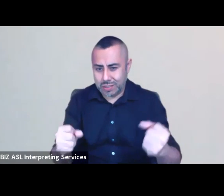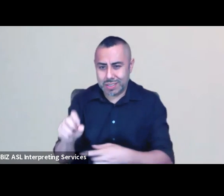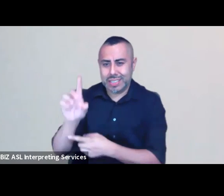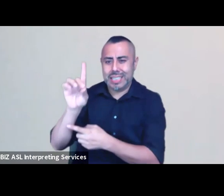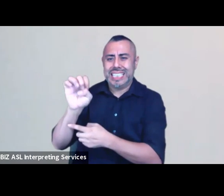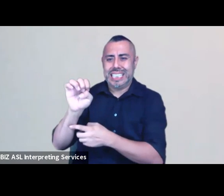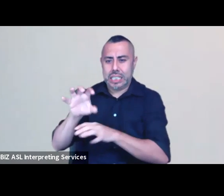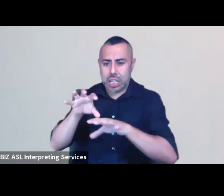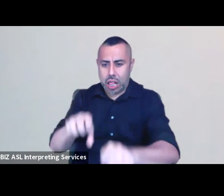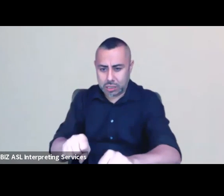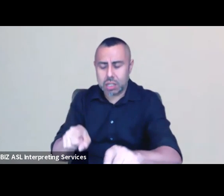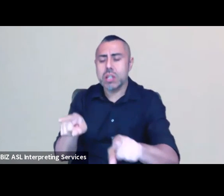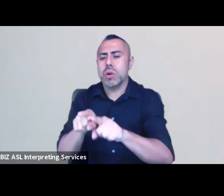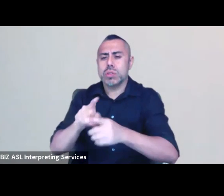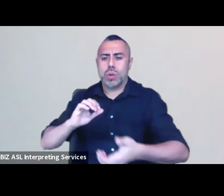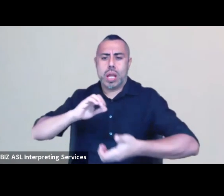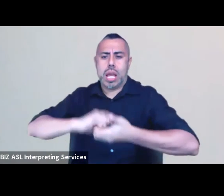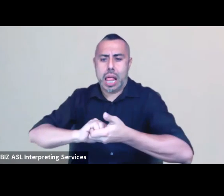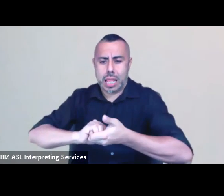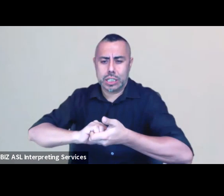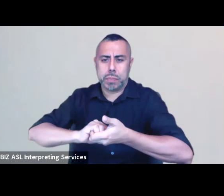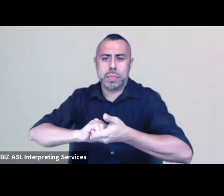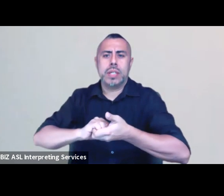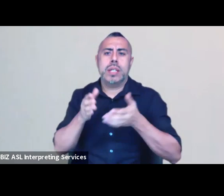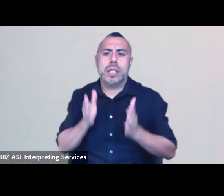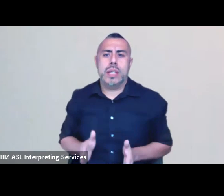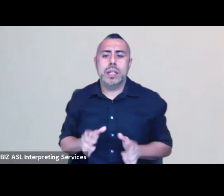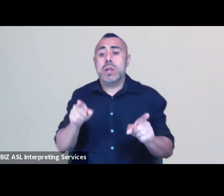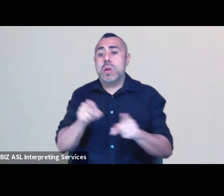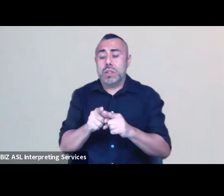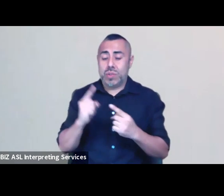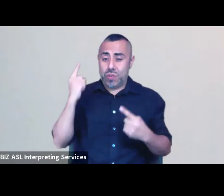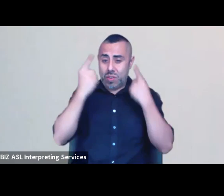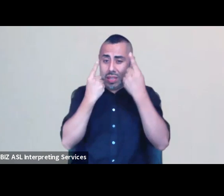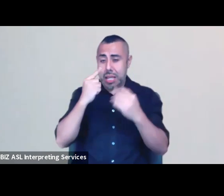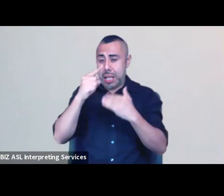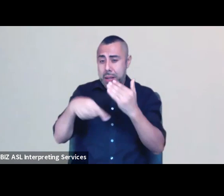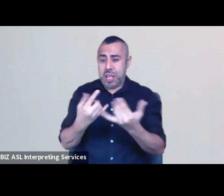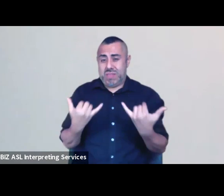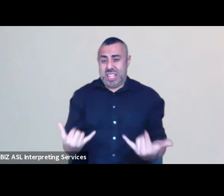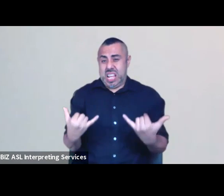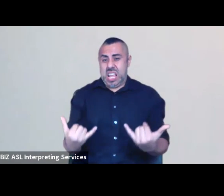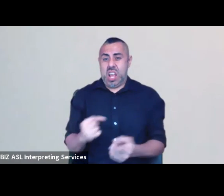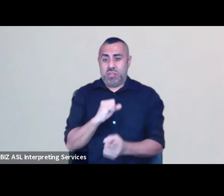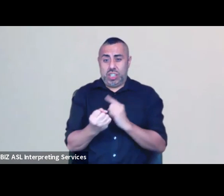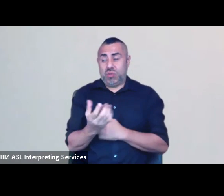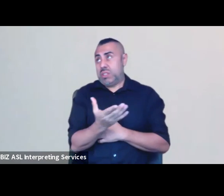and I think also thinking about our situation right now, as well, what we're talking about,